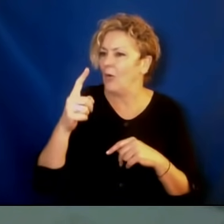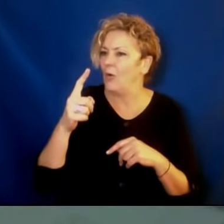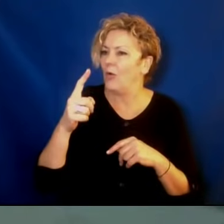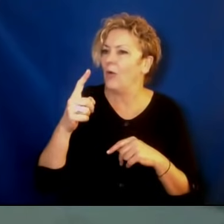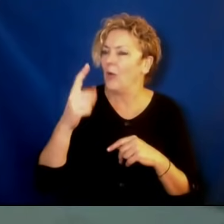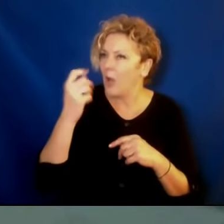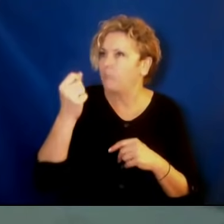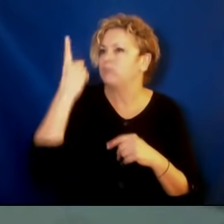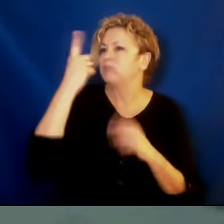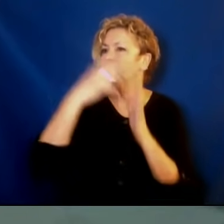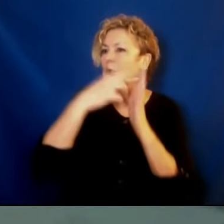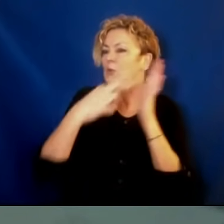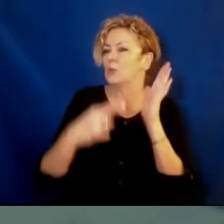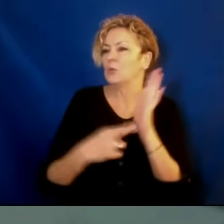I'm sorry can you repeat the question?